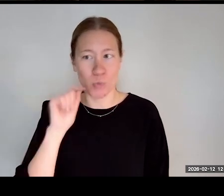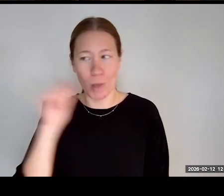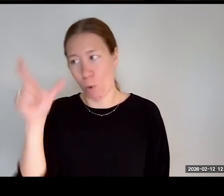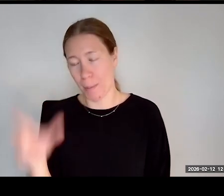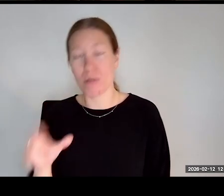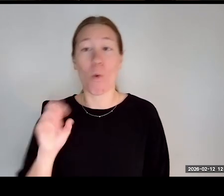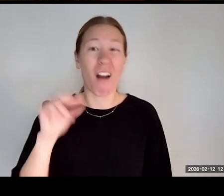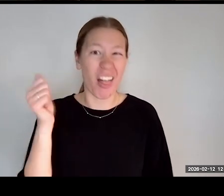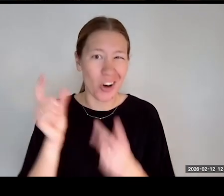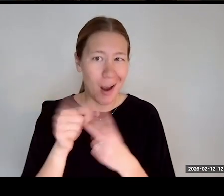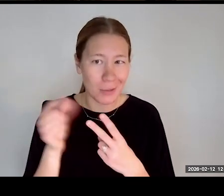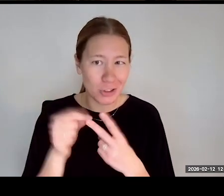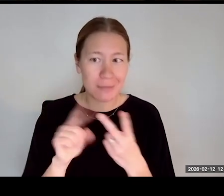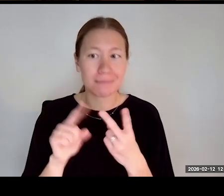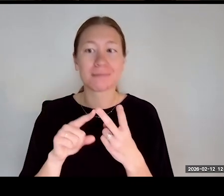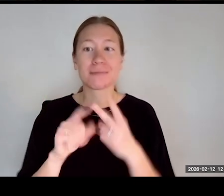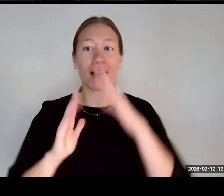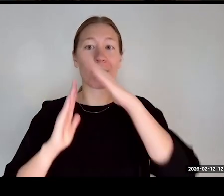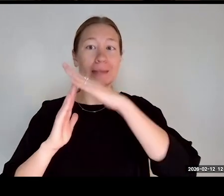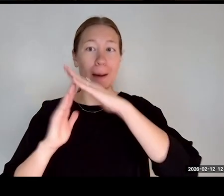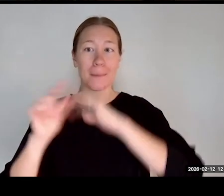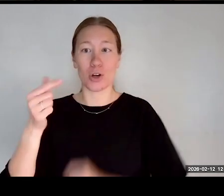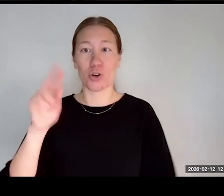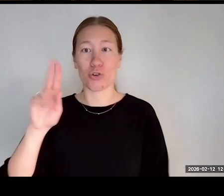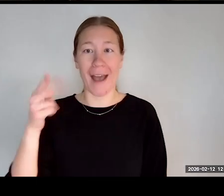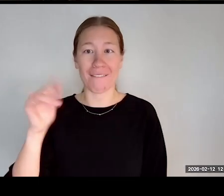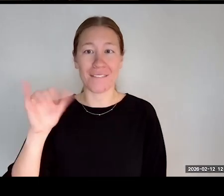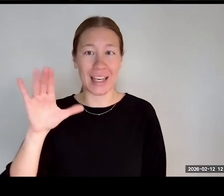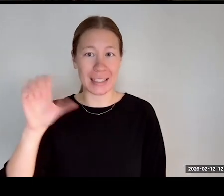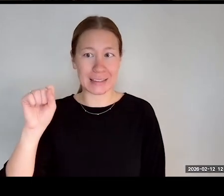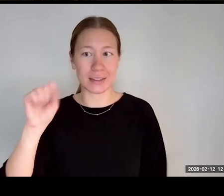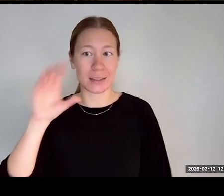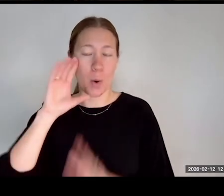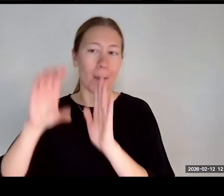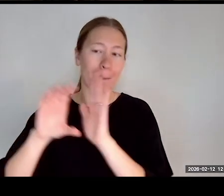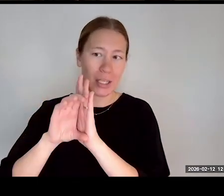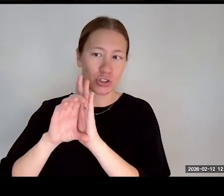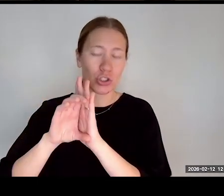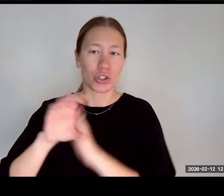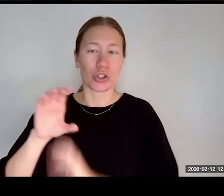by going into your graphics format or your picture format ribbon.